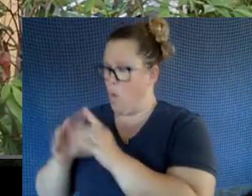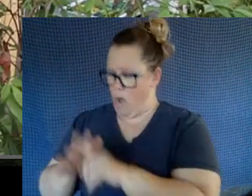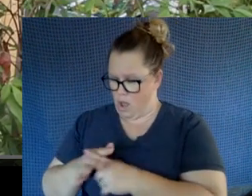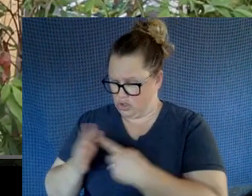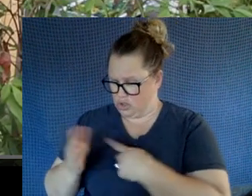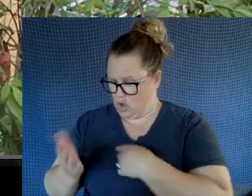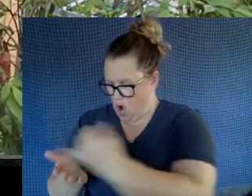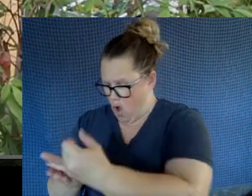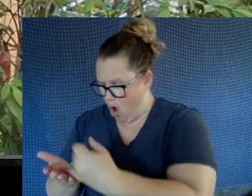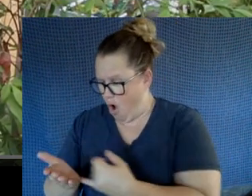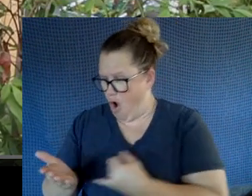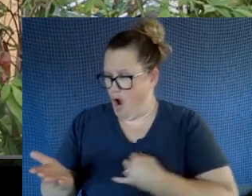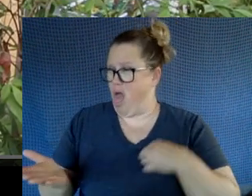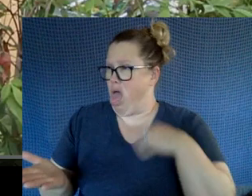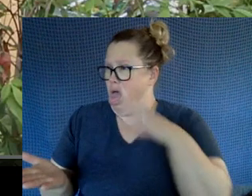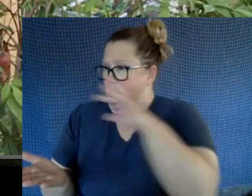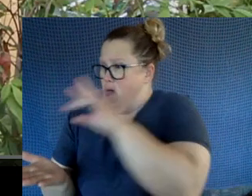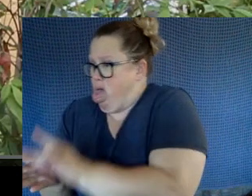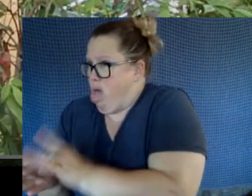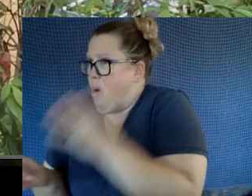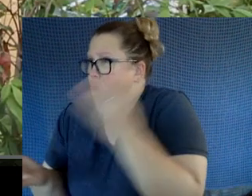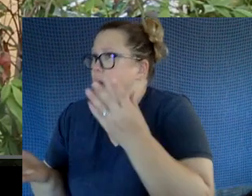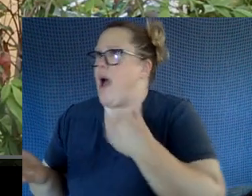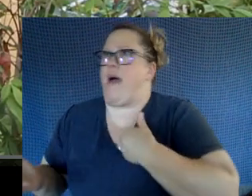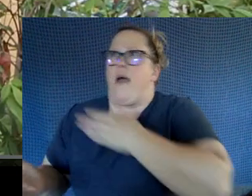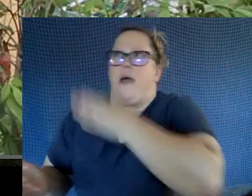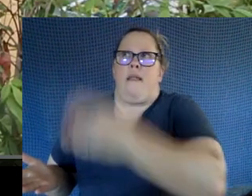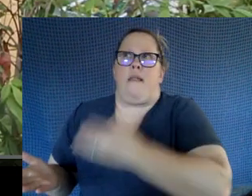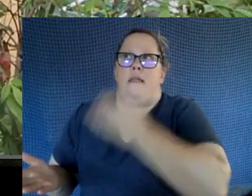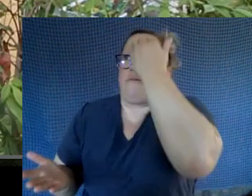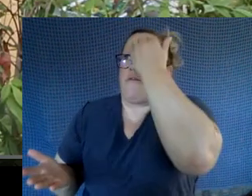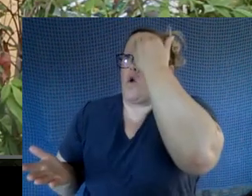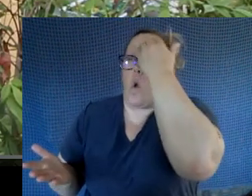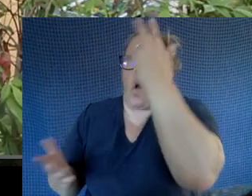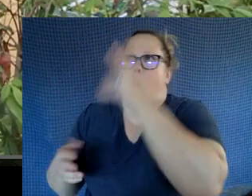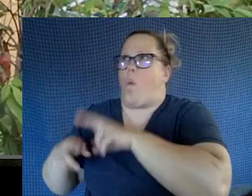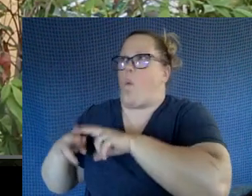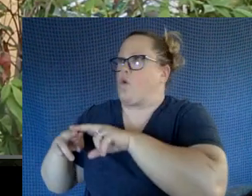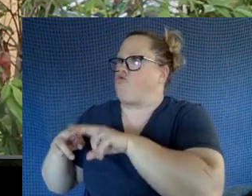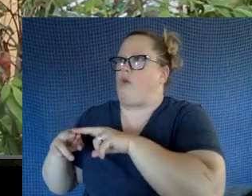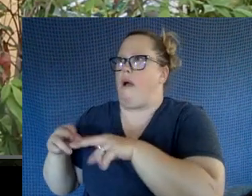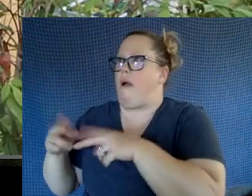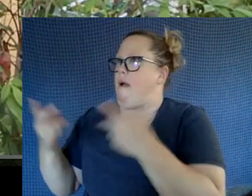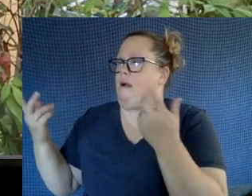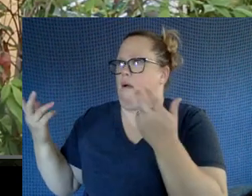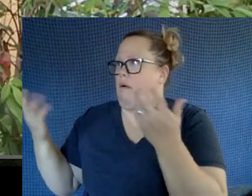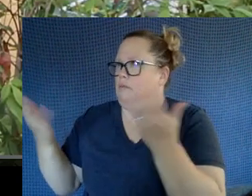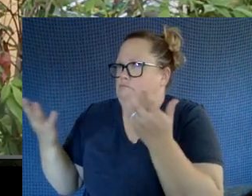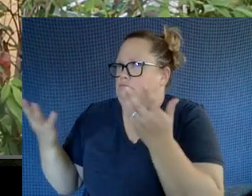the track. All those references were music references. Jazz and blues are the